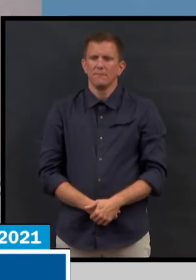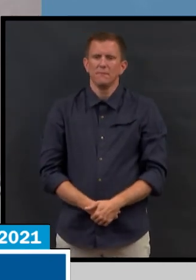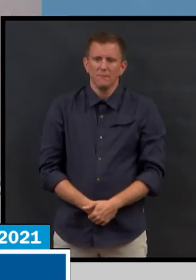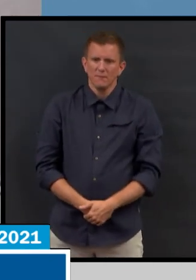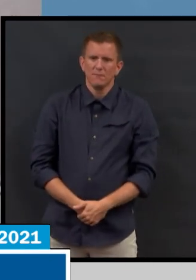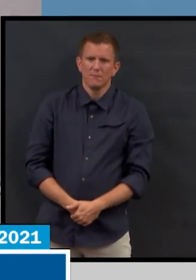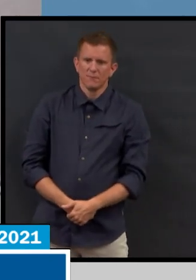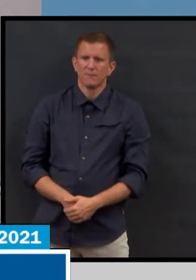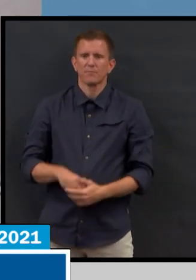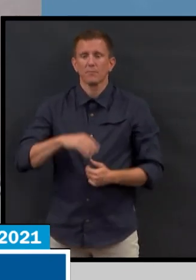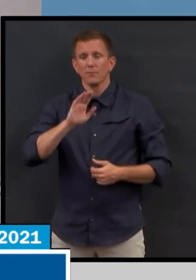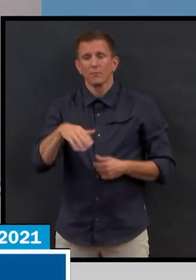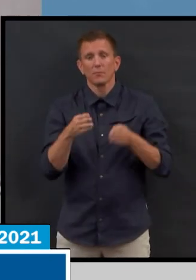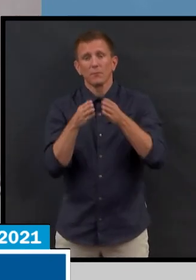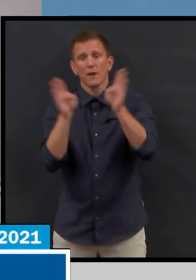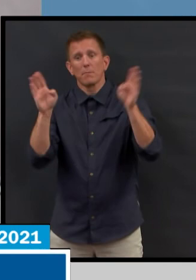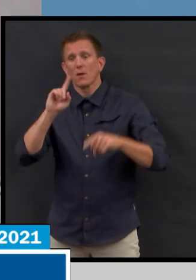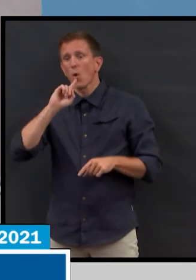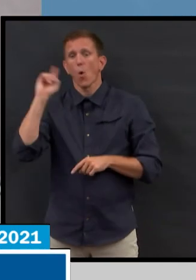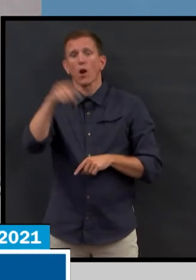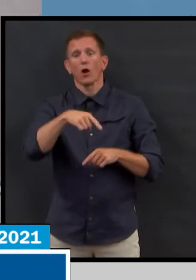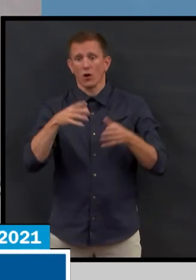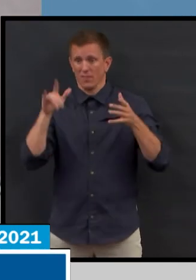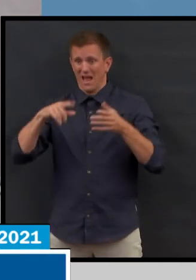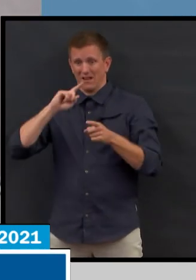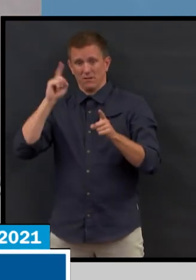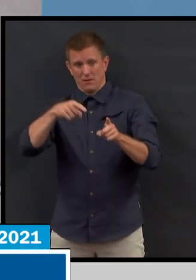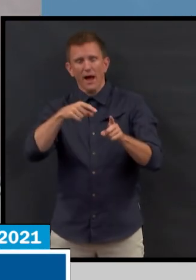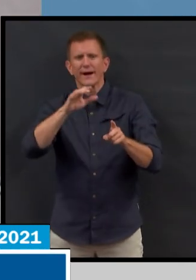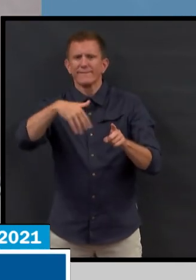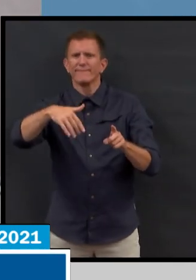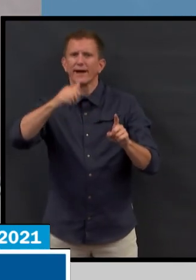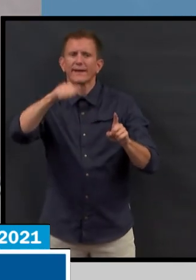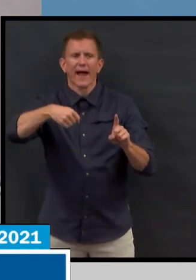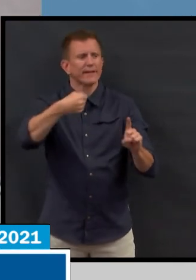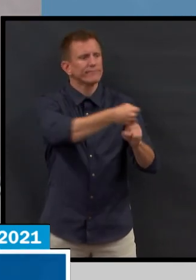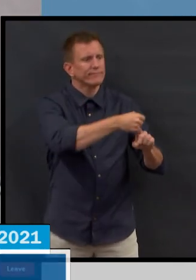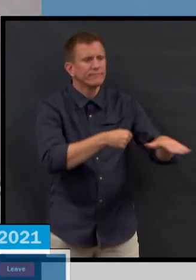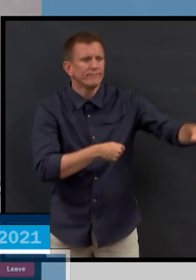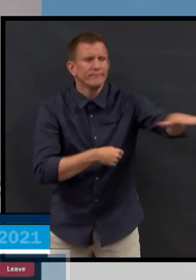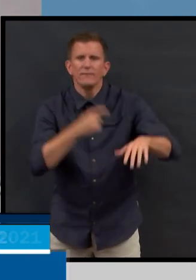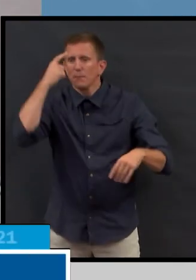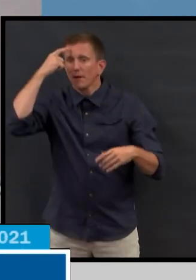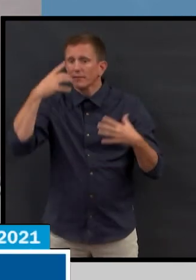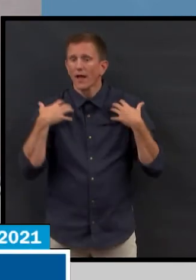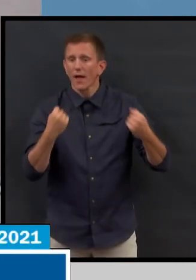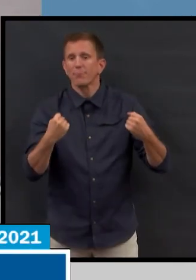in in many cases an economic impact we've seen that over the pandemic so we want to be thoughtful